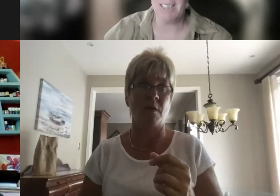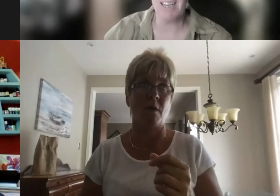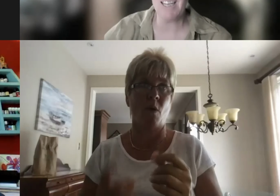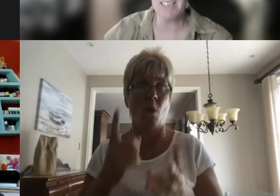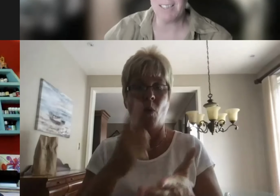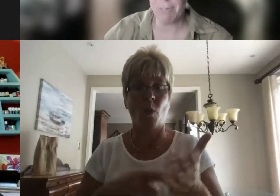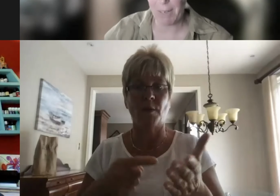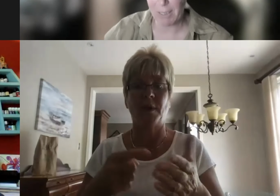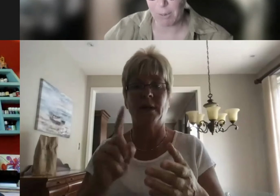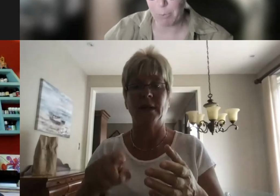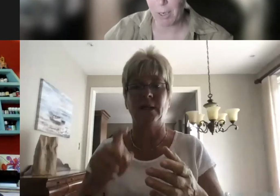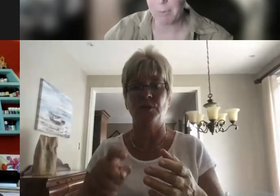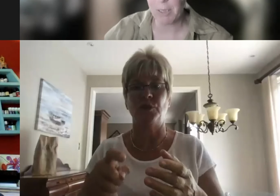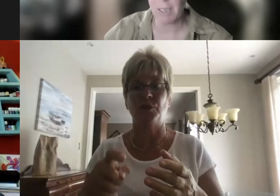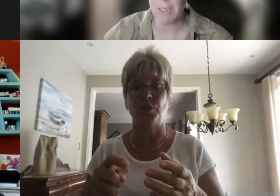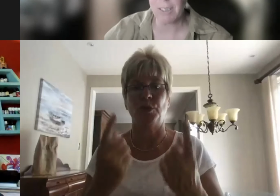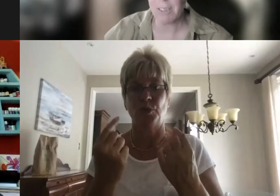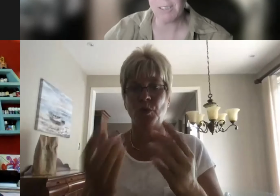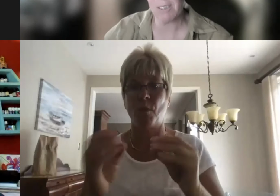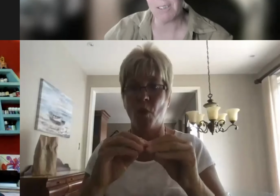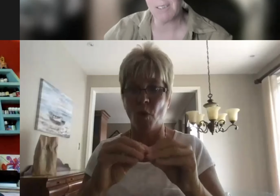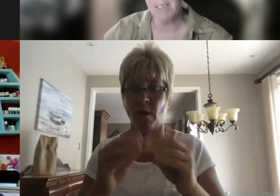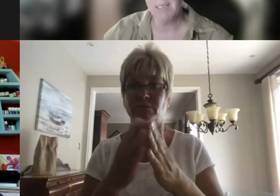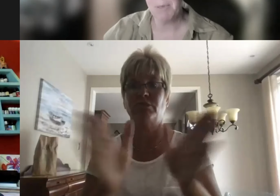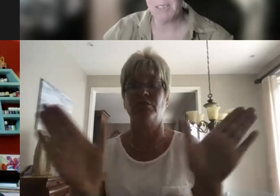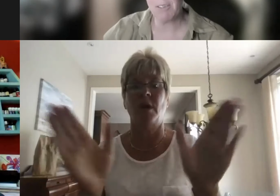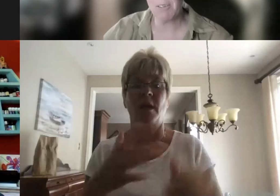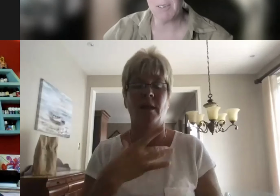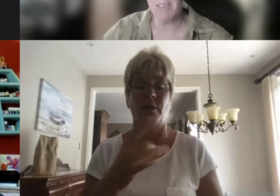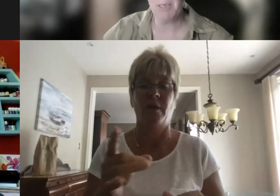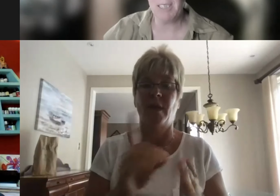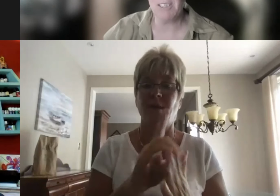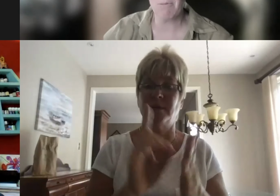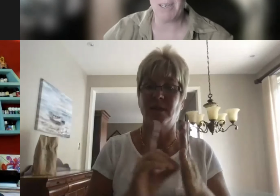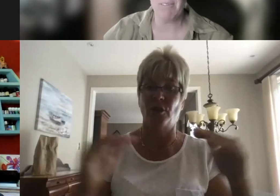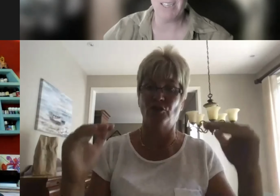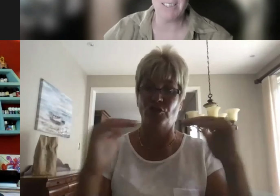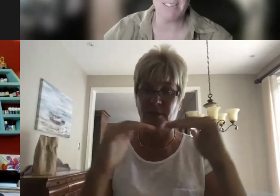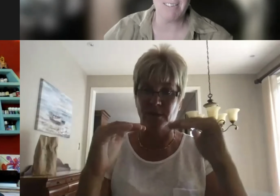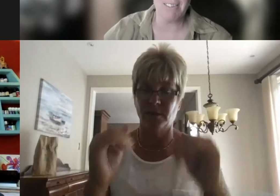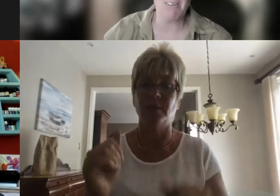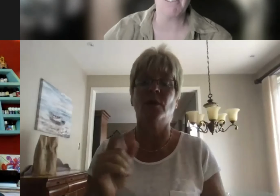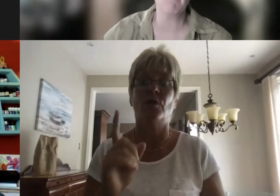I like the fact that you brought up design justice, because certainly we need to renovate or